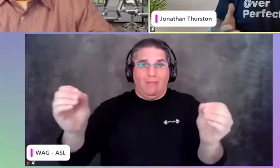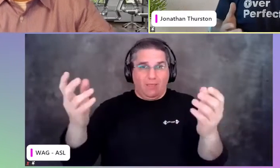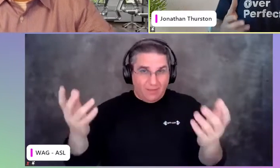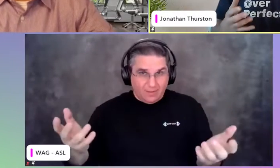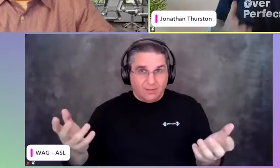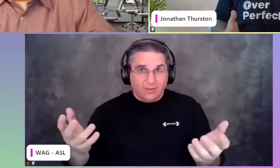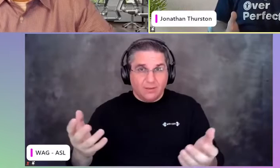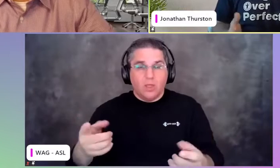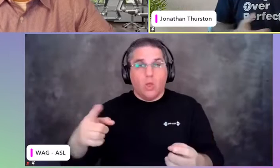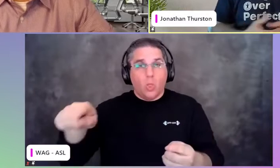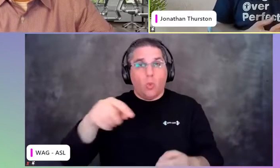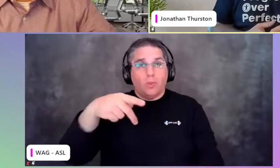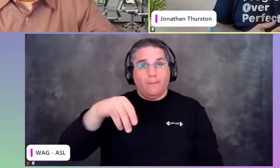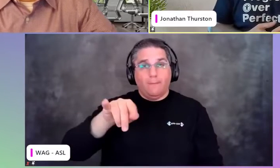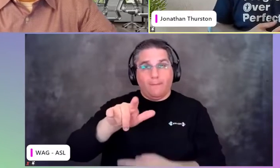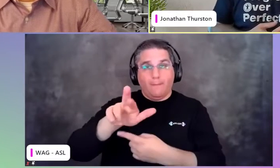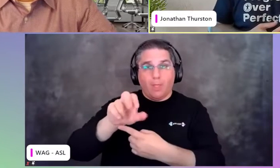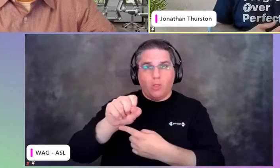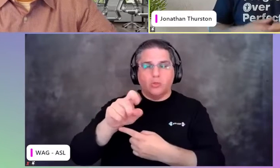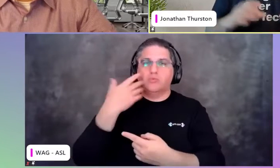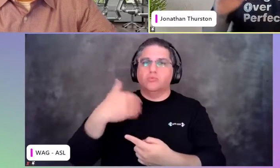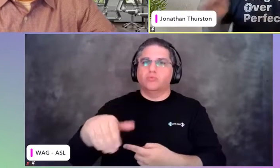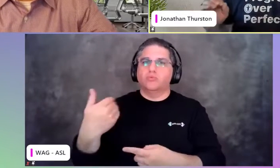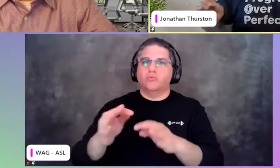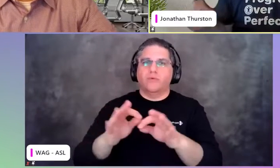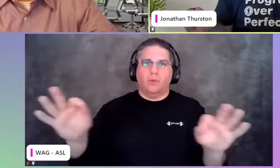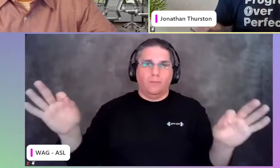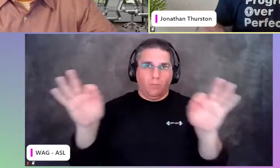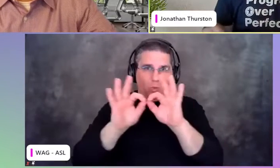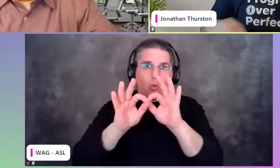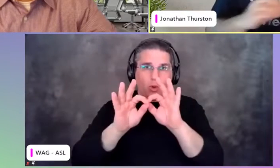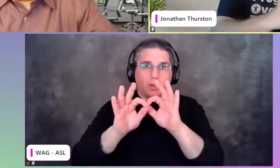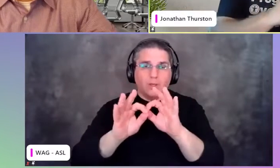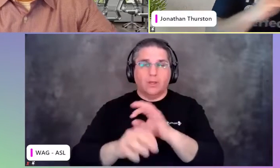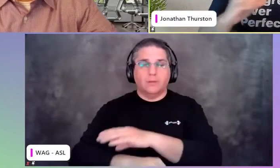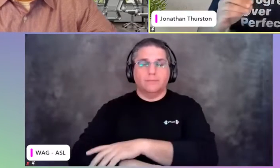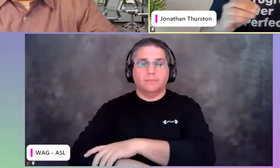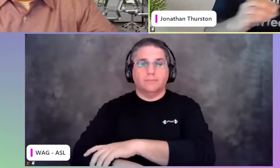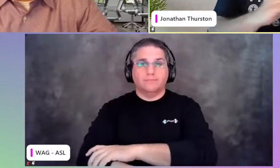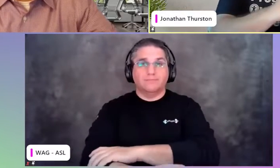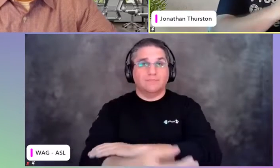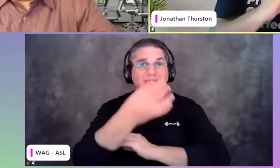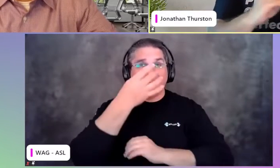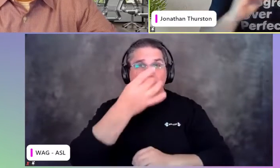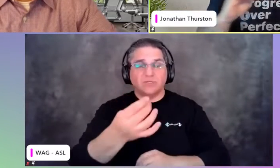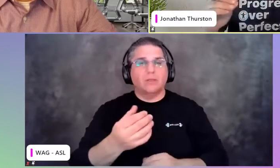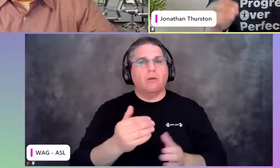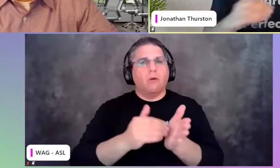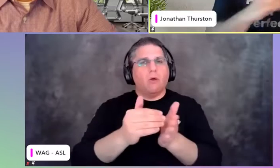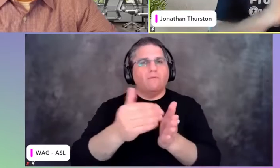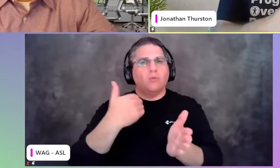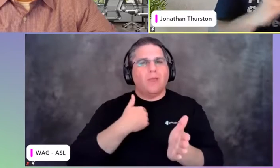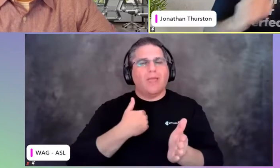accessibility programs from the scratch, basically. From nothing These to something. pillars are